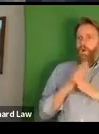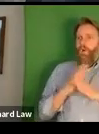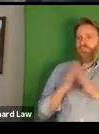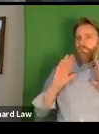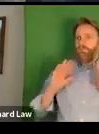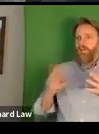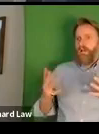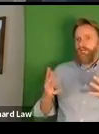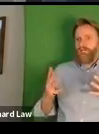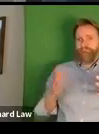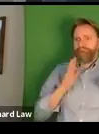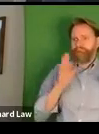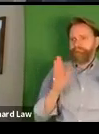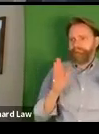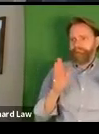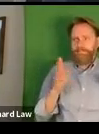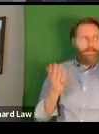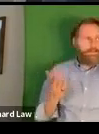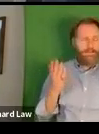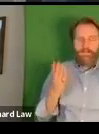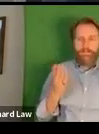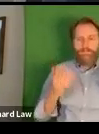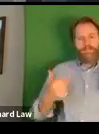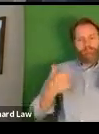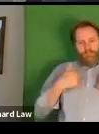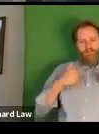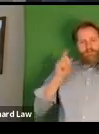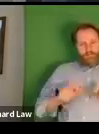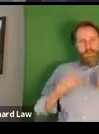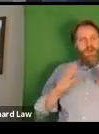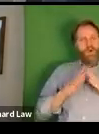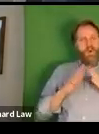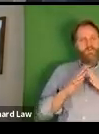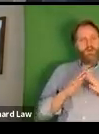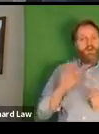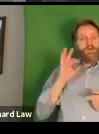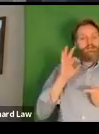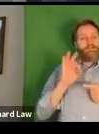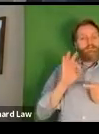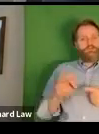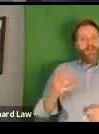then you are staying at home on special pay and any attempts to try and